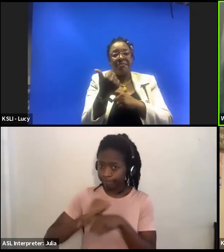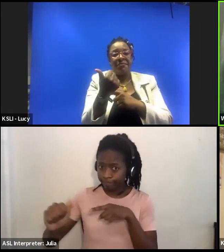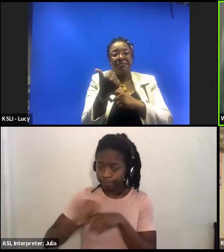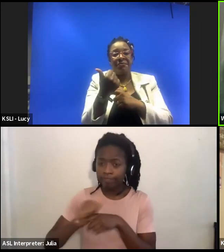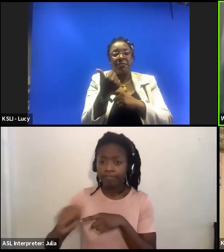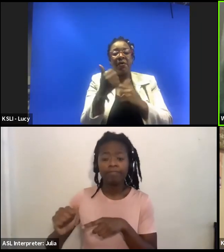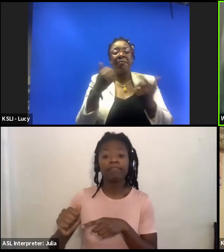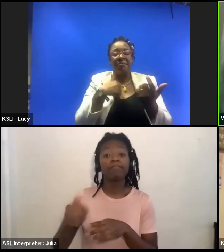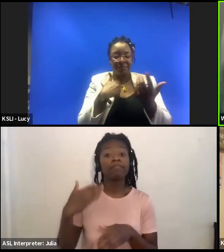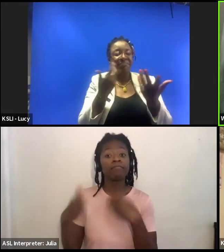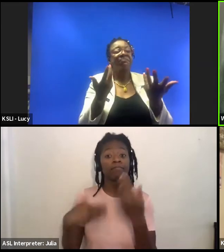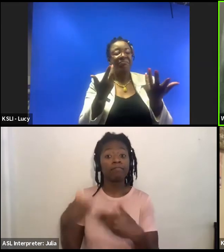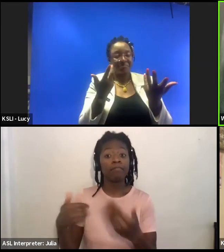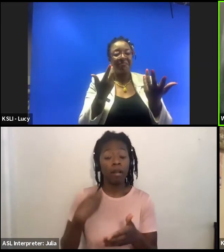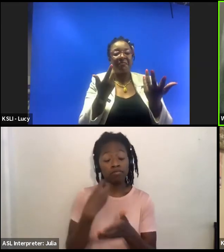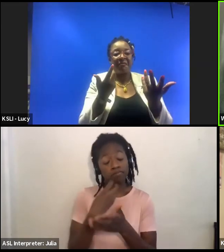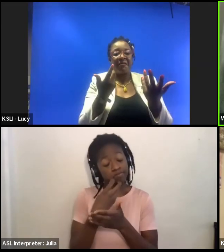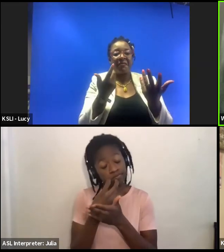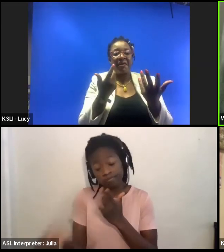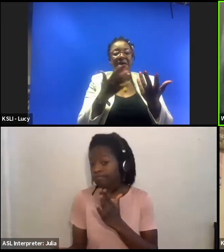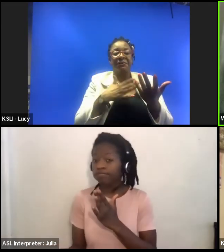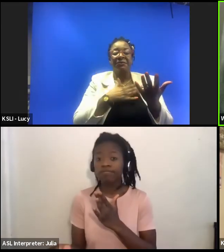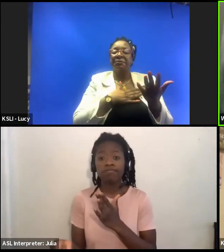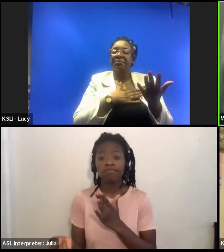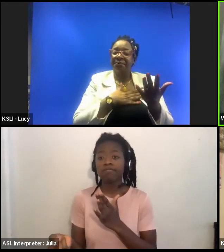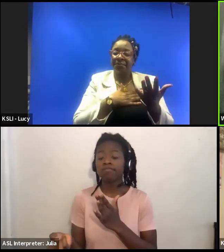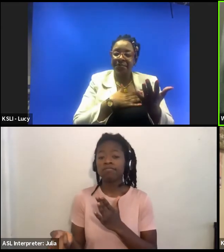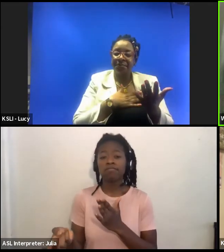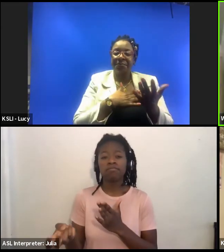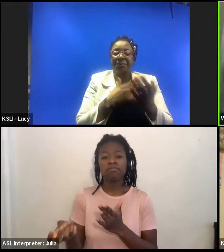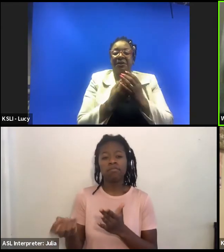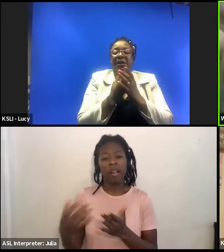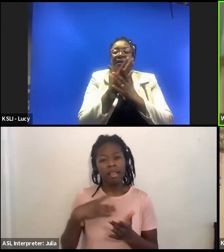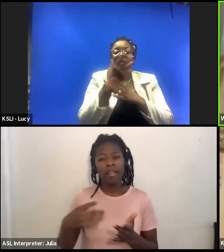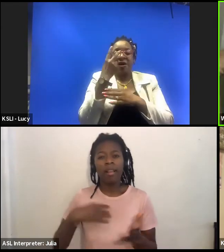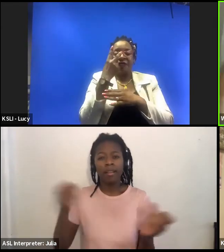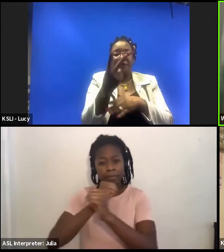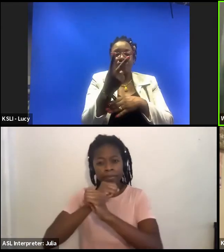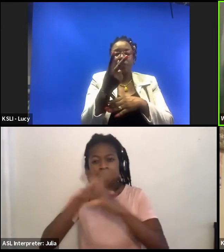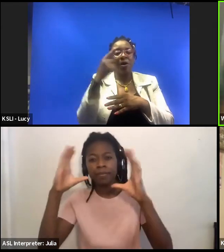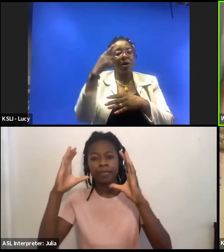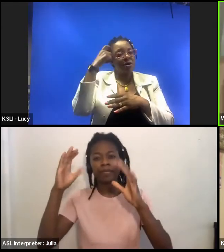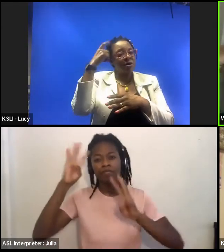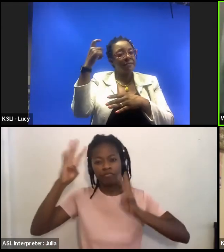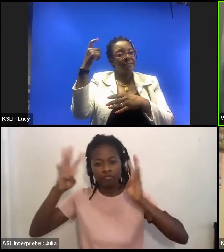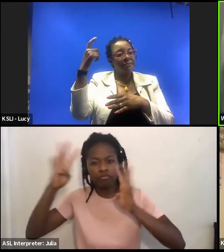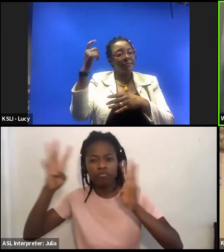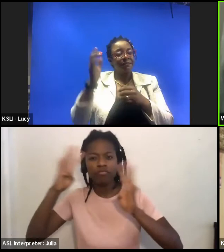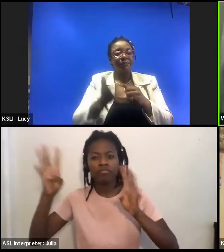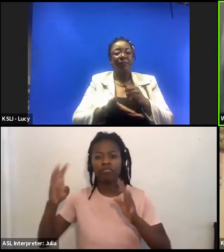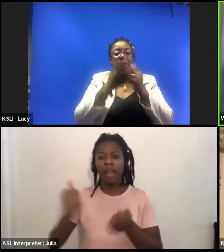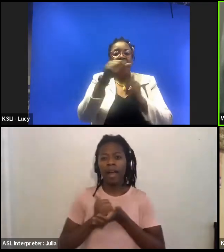Fell in love with creating a vision creating a dream and helping other people execute it.